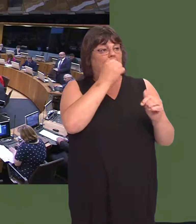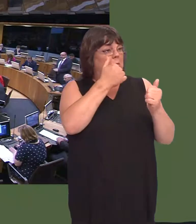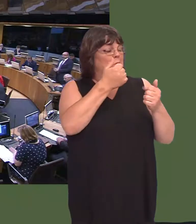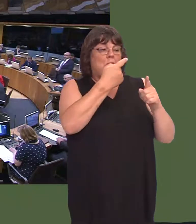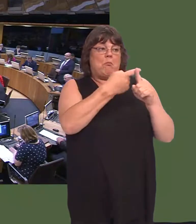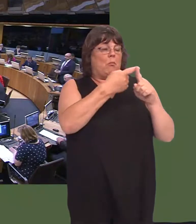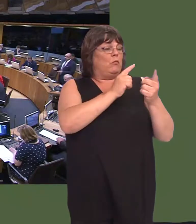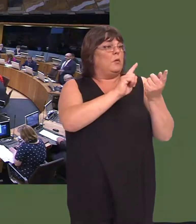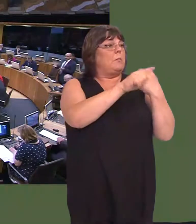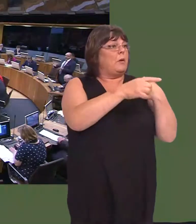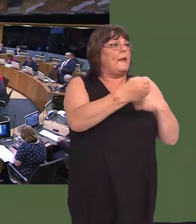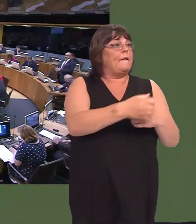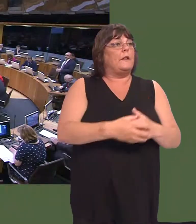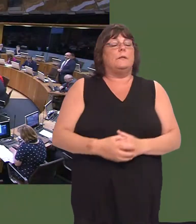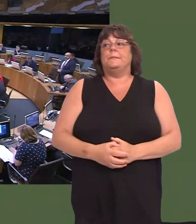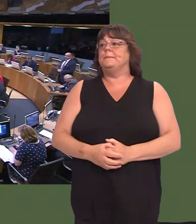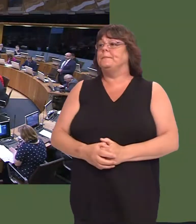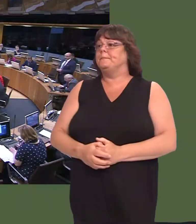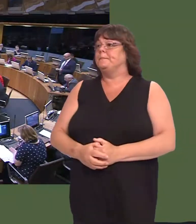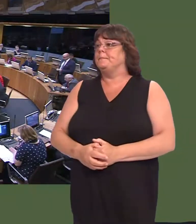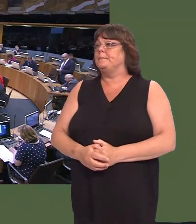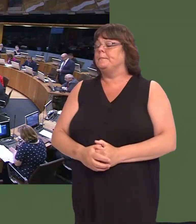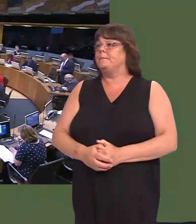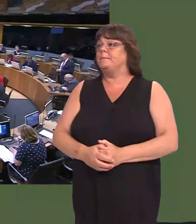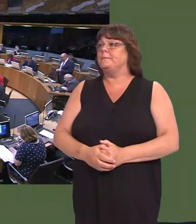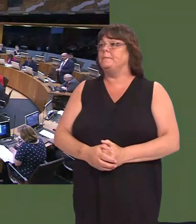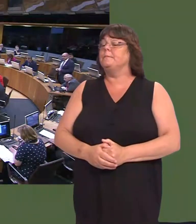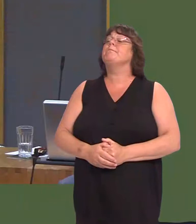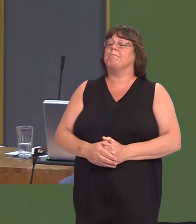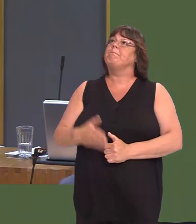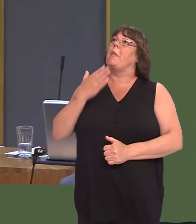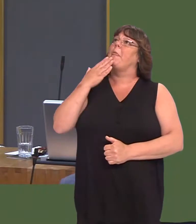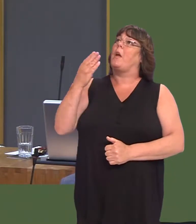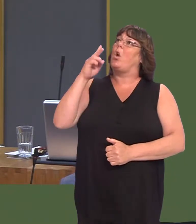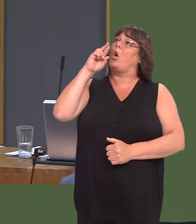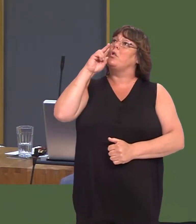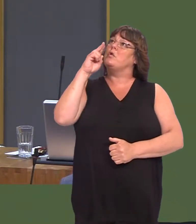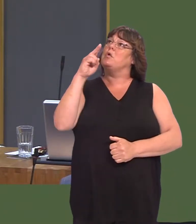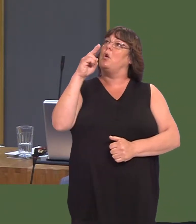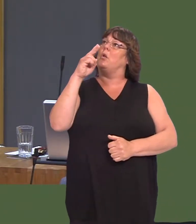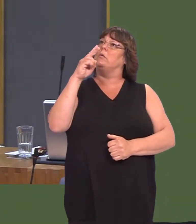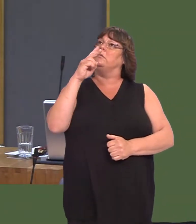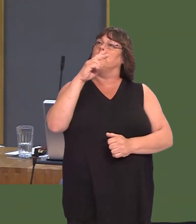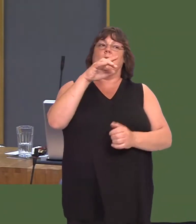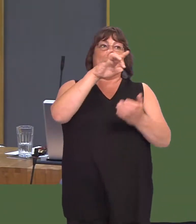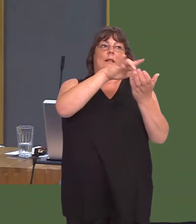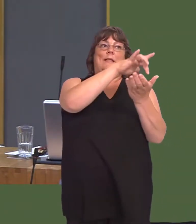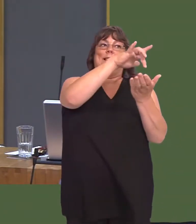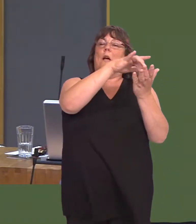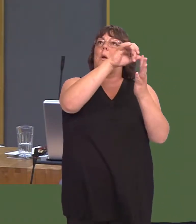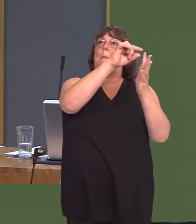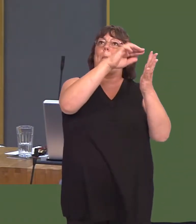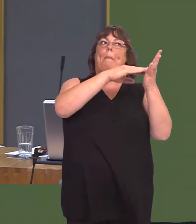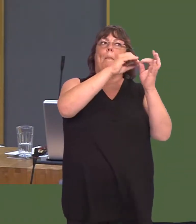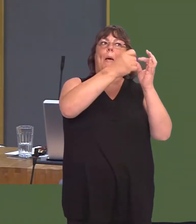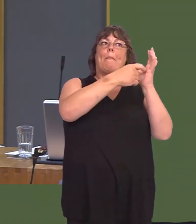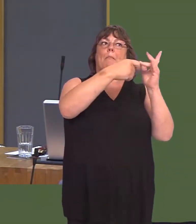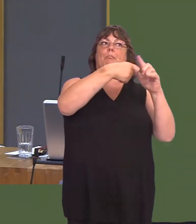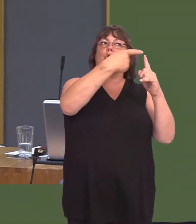Simon Thomas: I saw that the town of Pembroke had erected a new statue for Henry VII, in